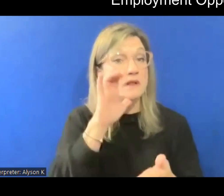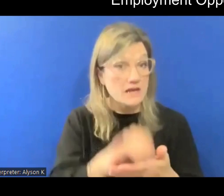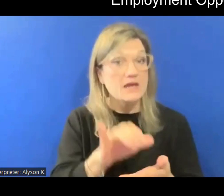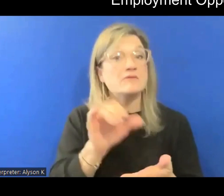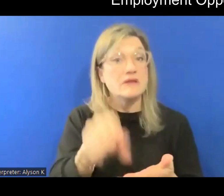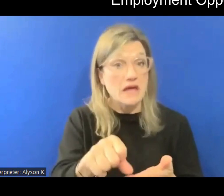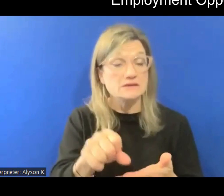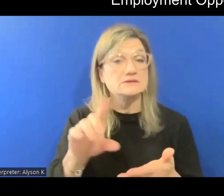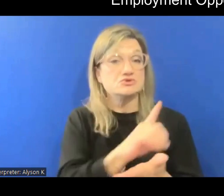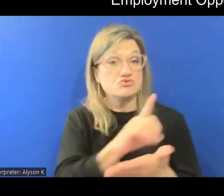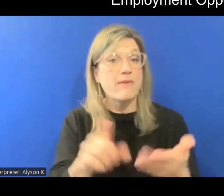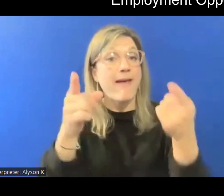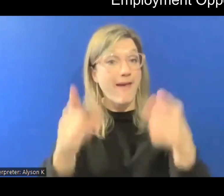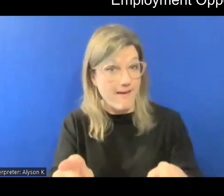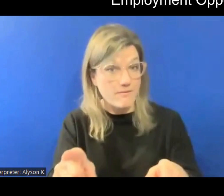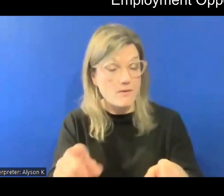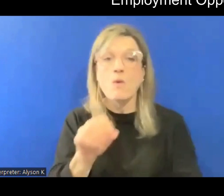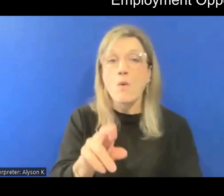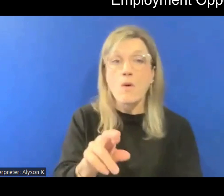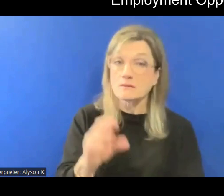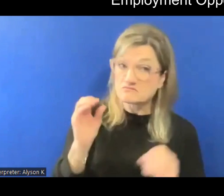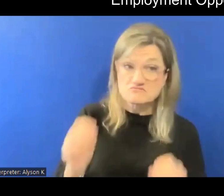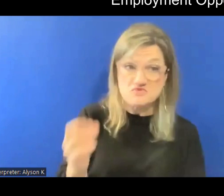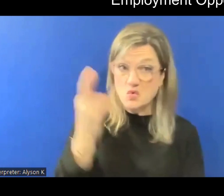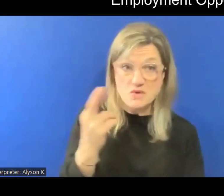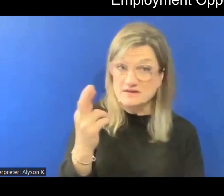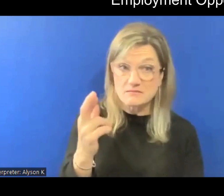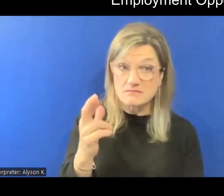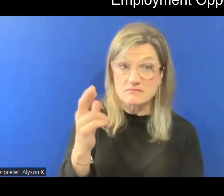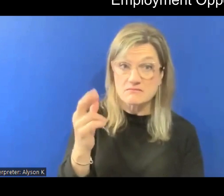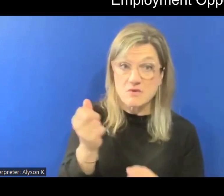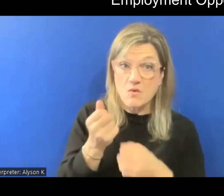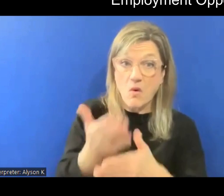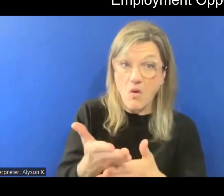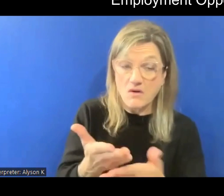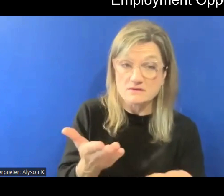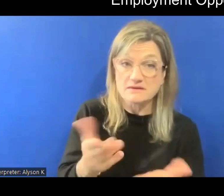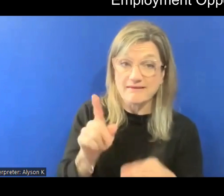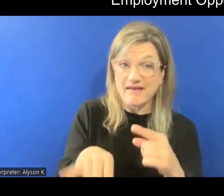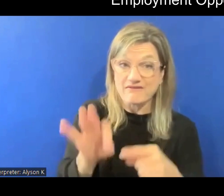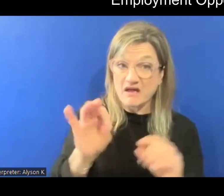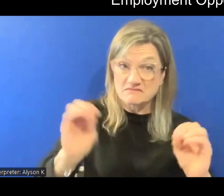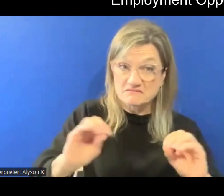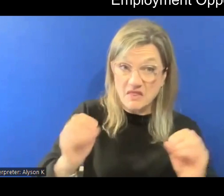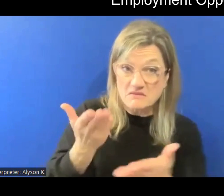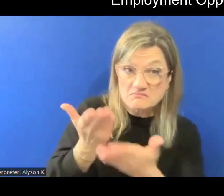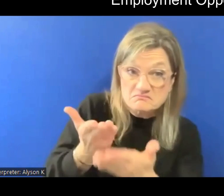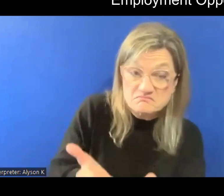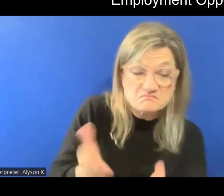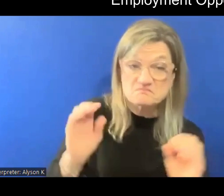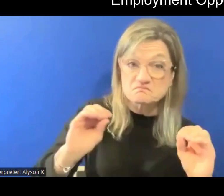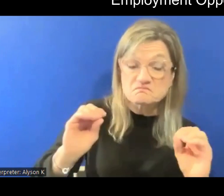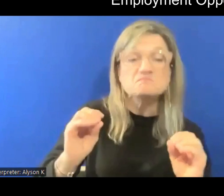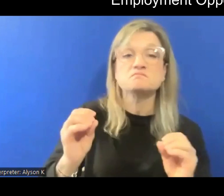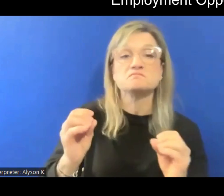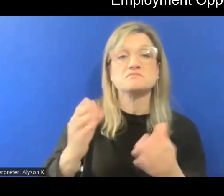has occurred, or there is no reasonable cause. The parties have the opportunity to go to a